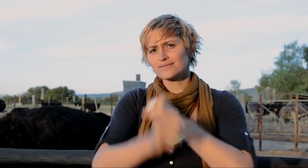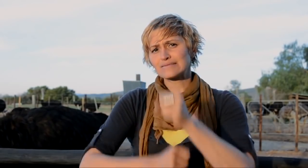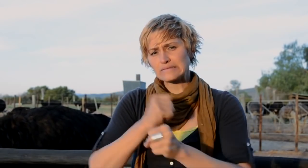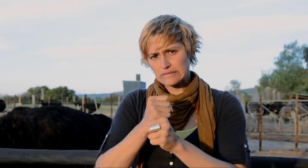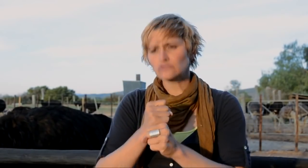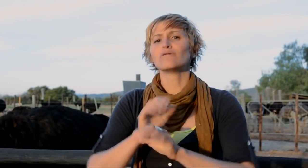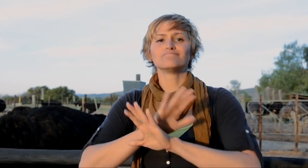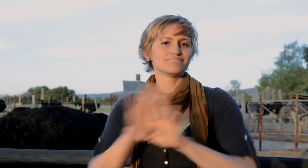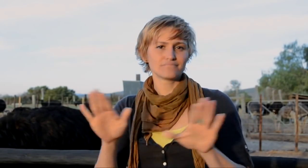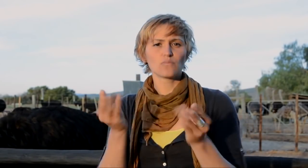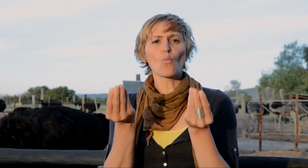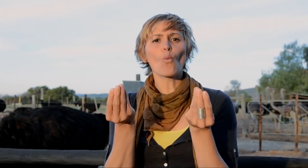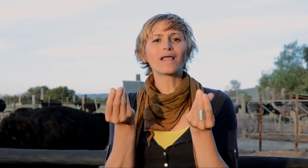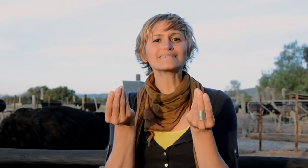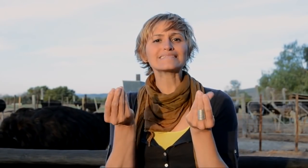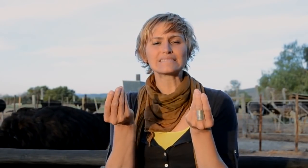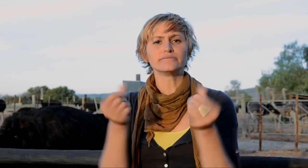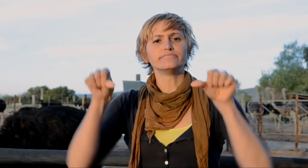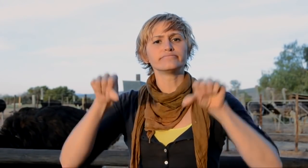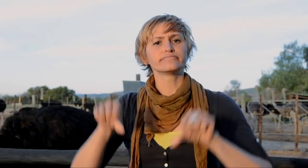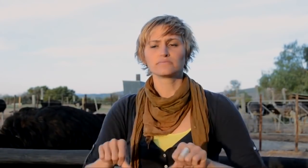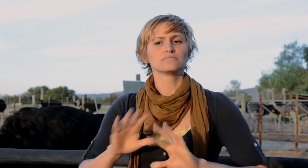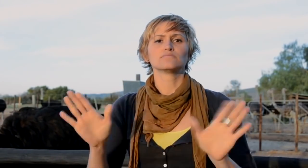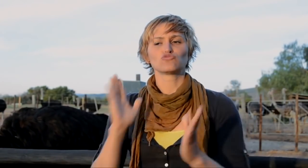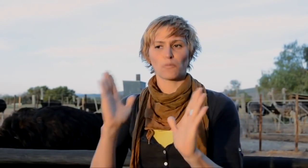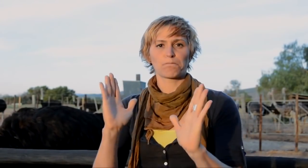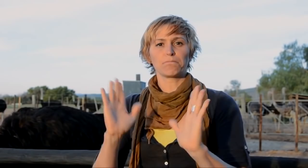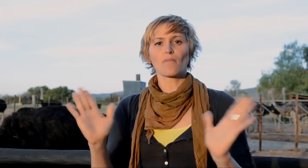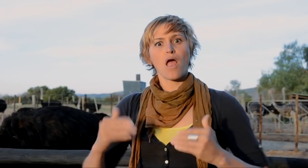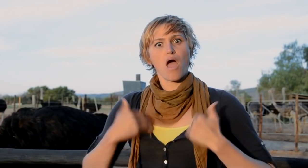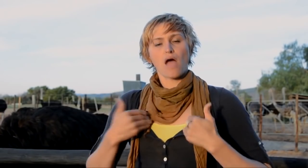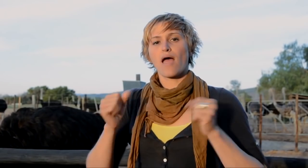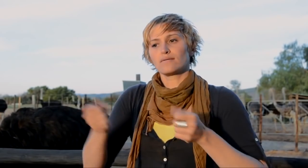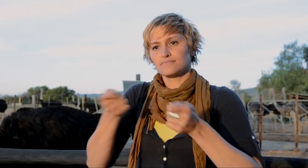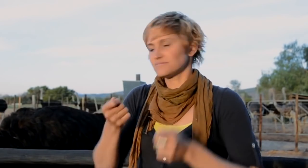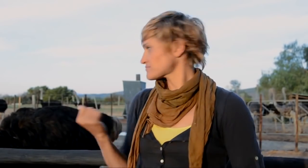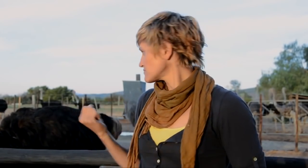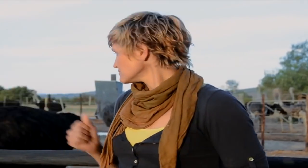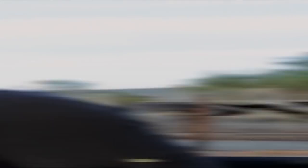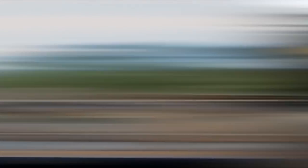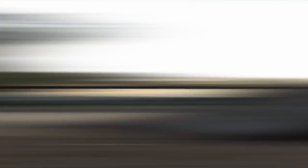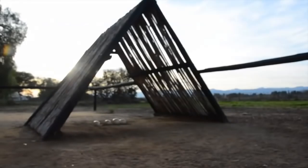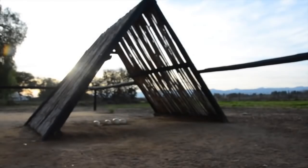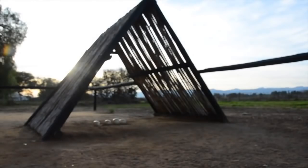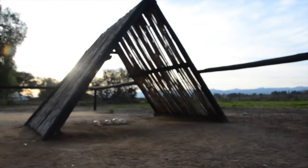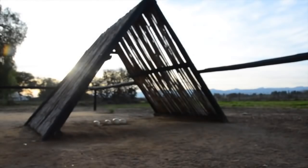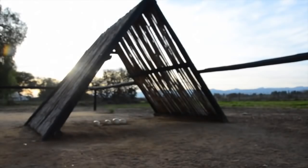The plucking would continue for about 9 years then stopped as the quality of the feathers would downgrade. It is best to pluck while they are young.